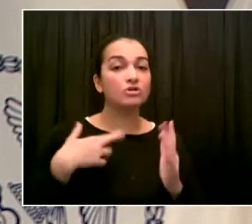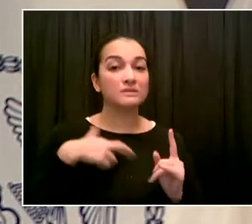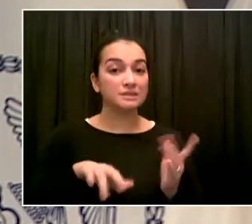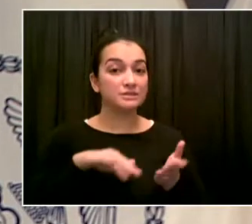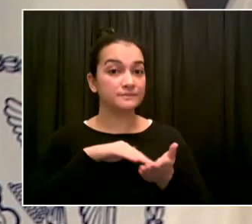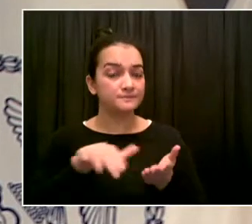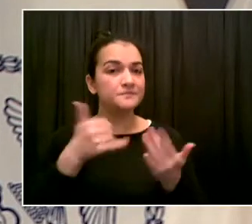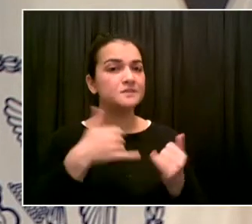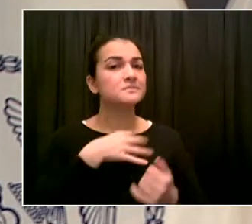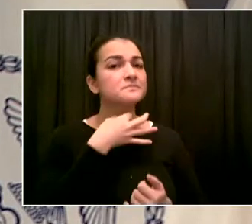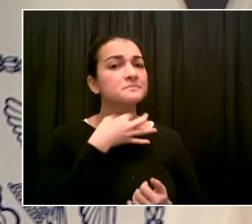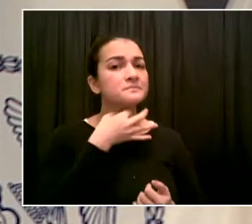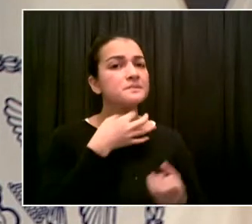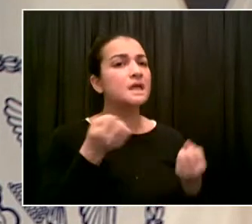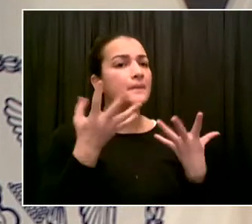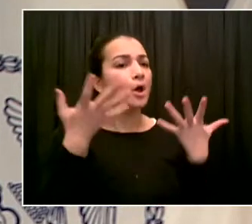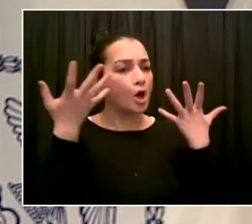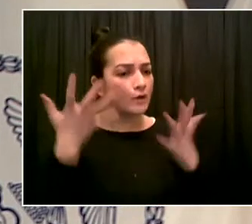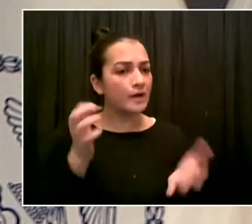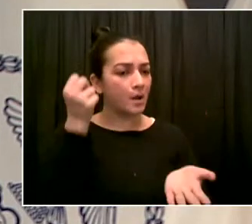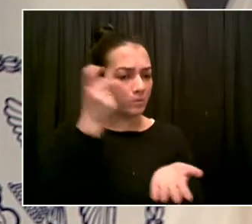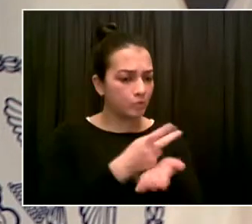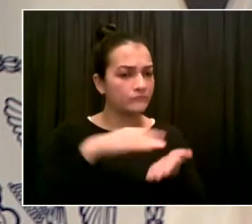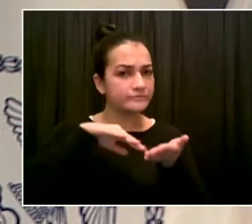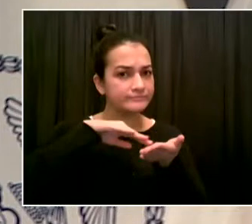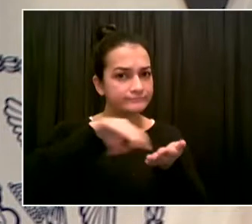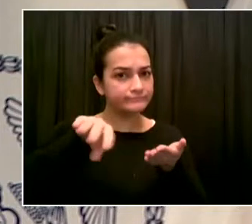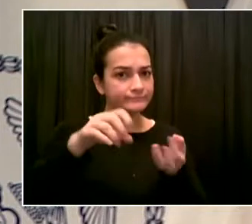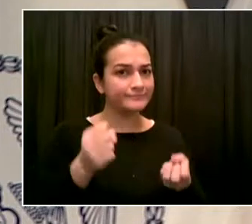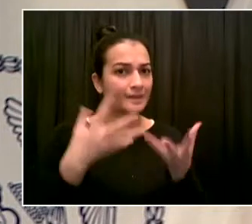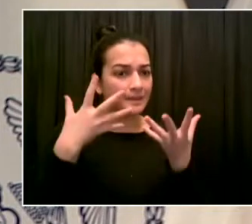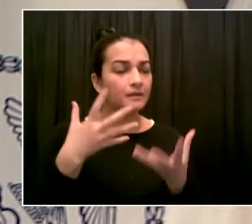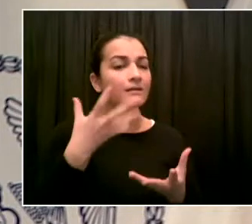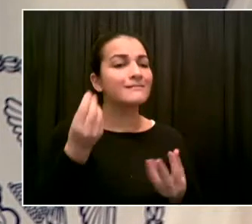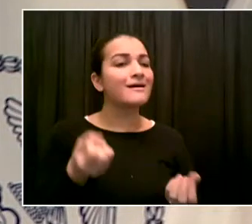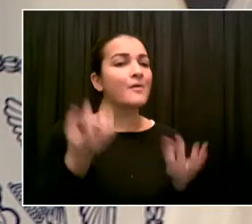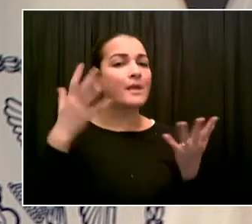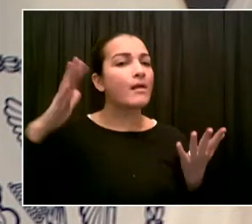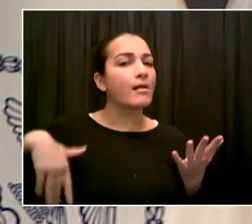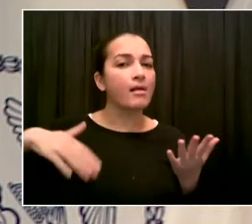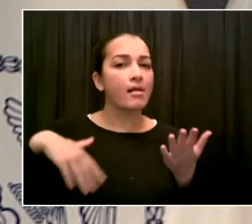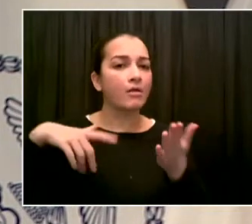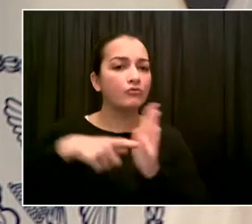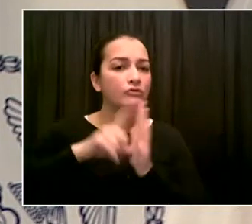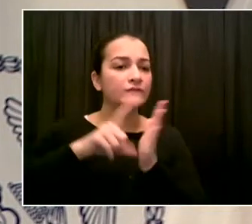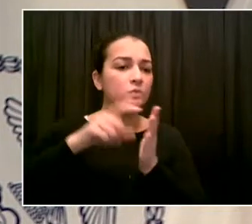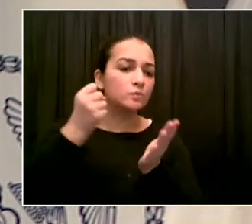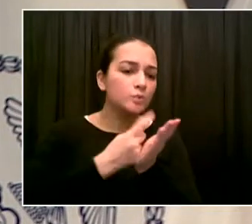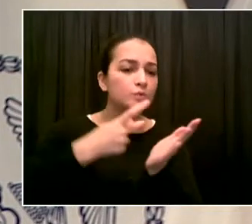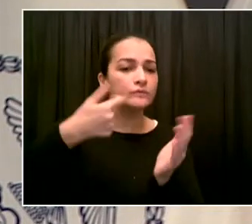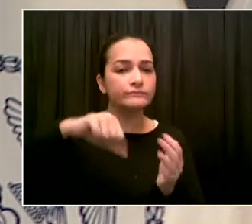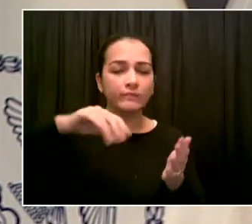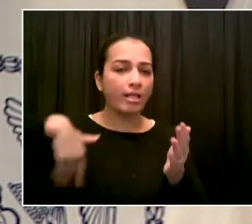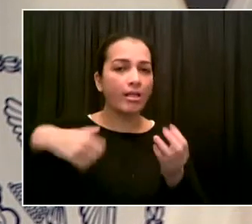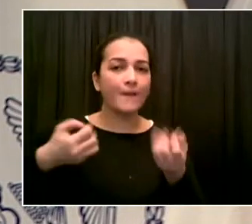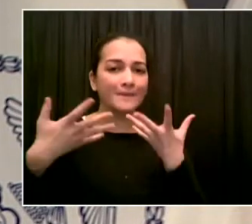ADJUDICATED, WHAT % HAVE BEEN GRTEAND THE EXCEPTIONS AND HOW MANY DOWN